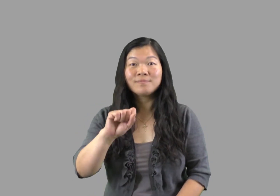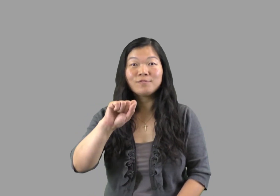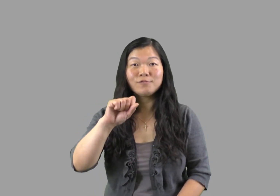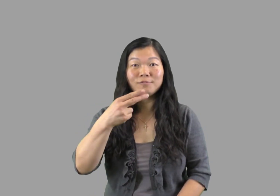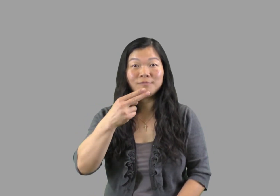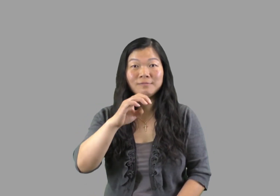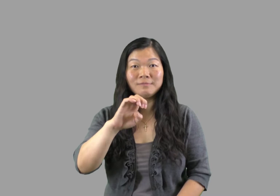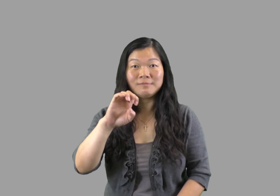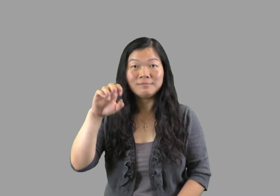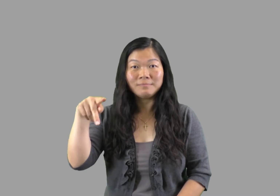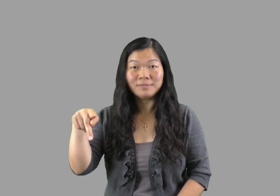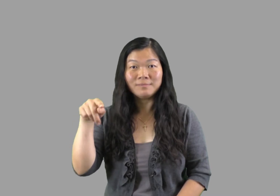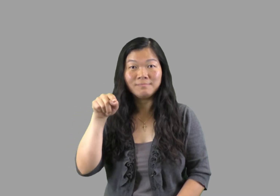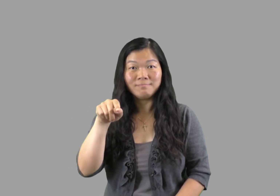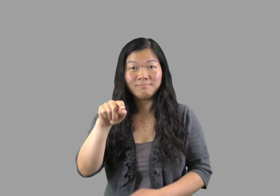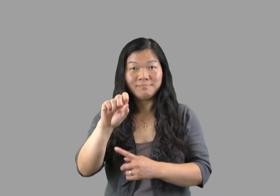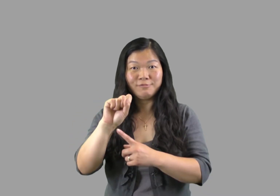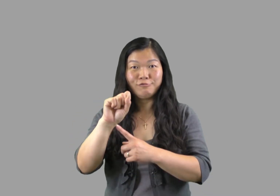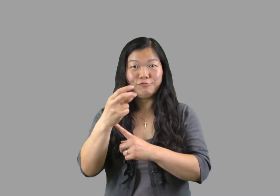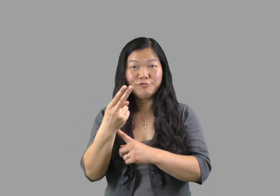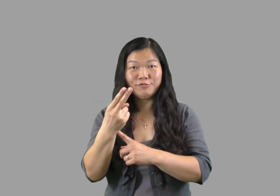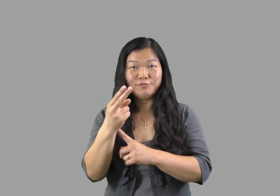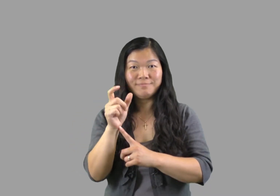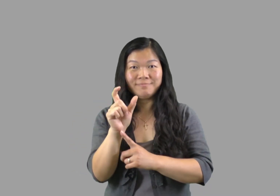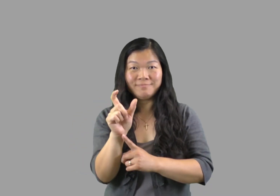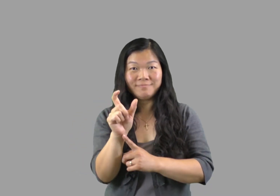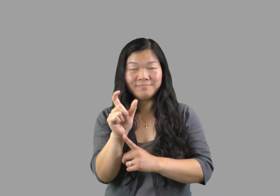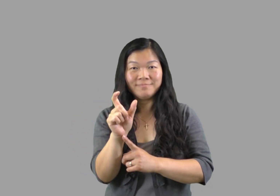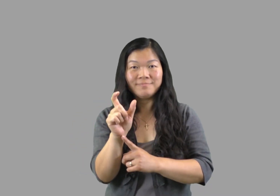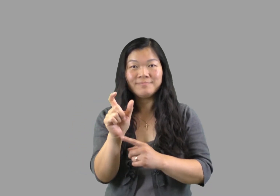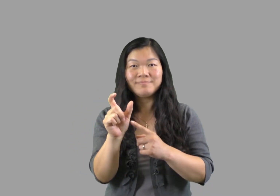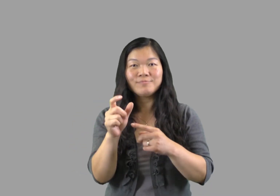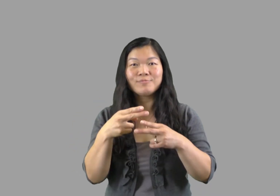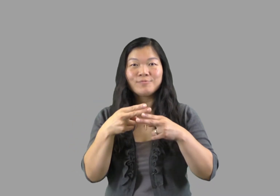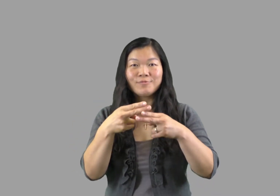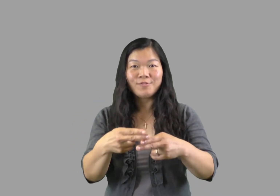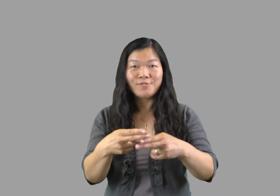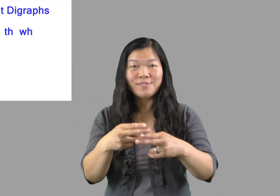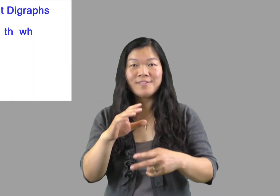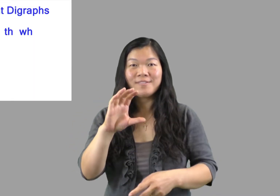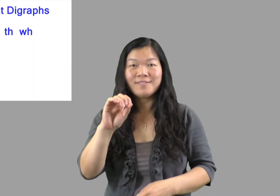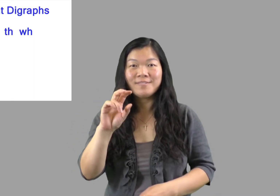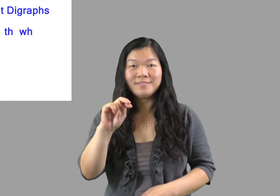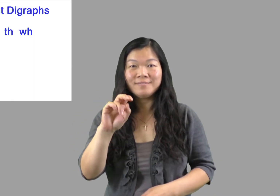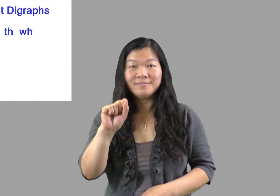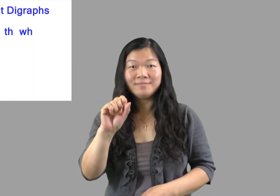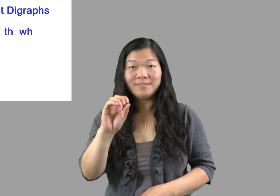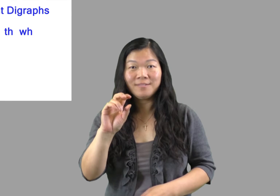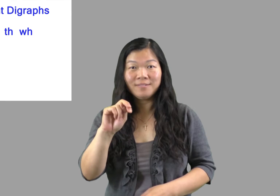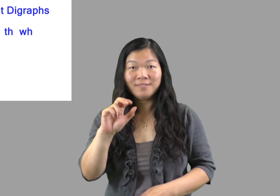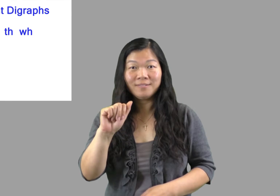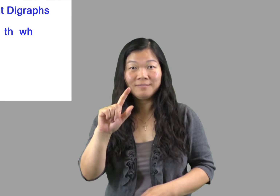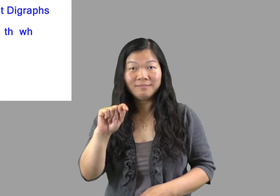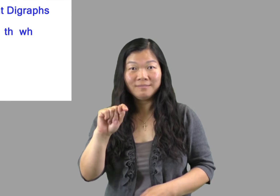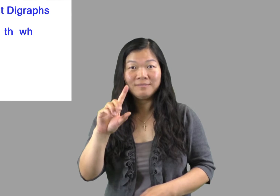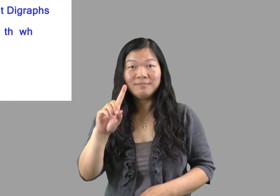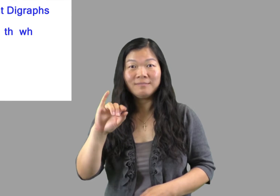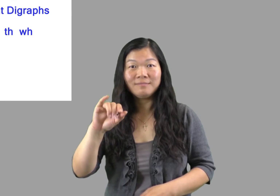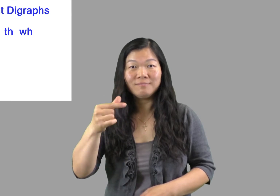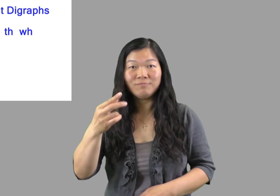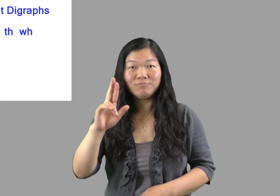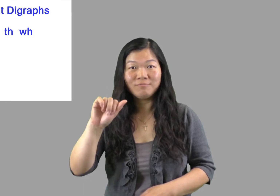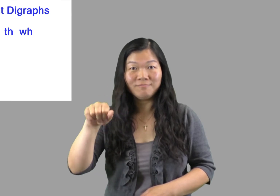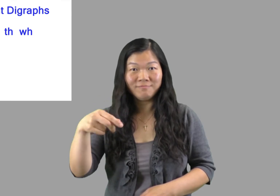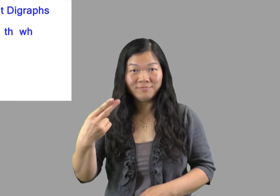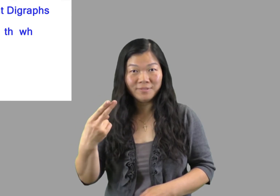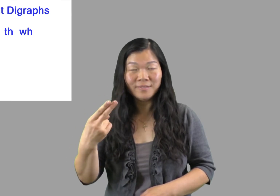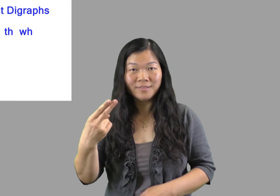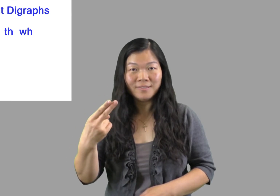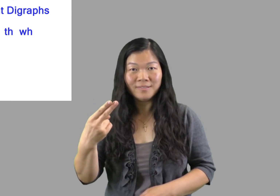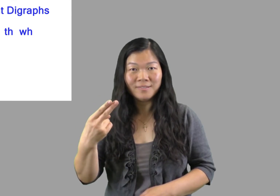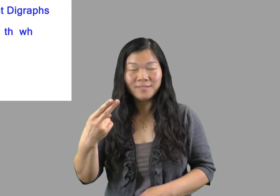The ‘sh’ combination at the beginning of sheep is called a consonant digraph.